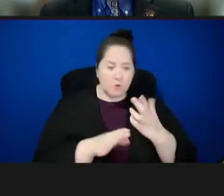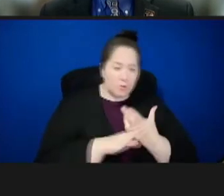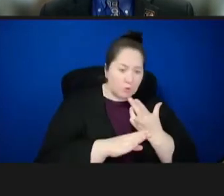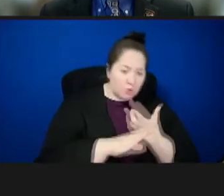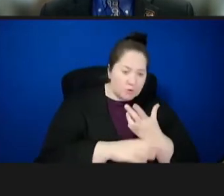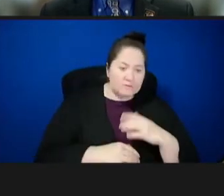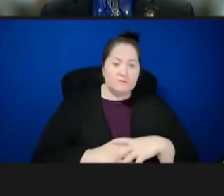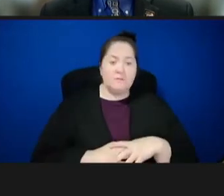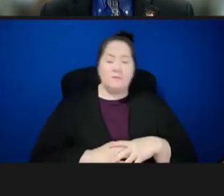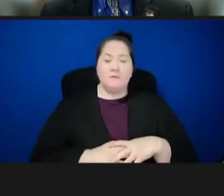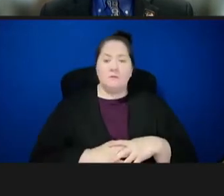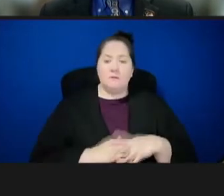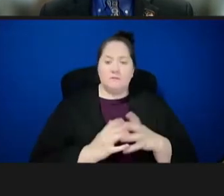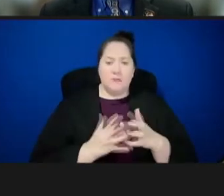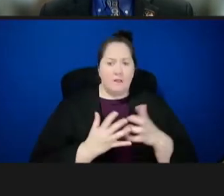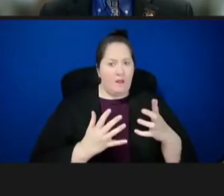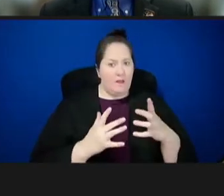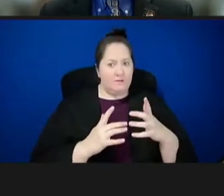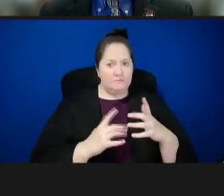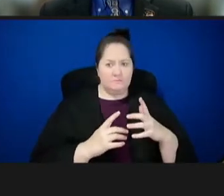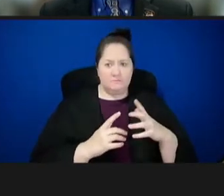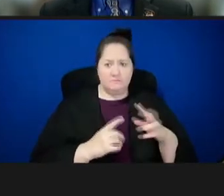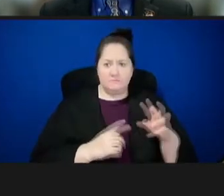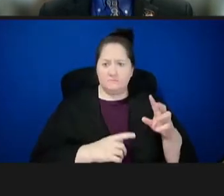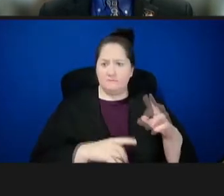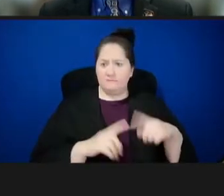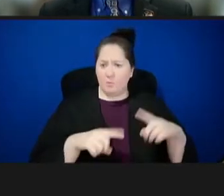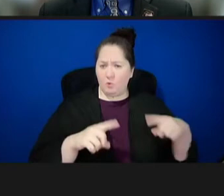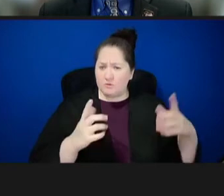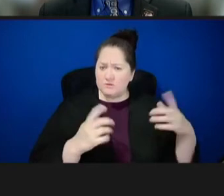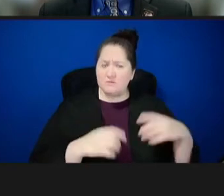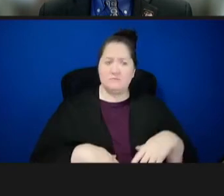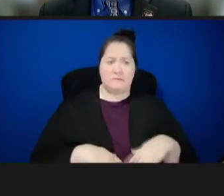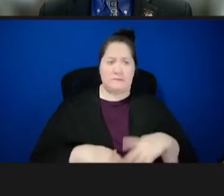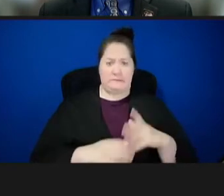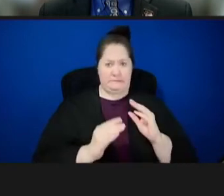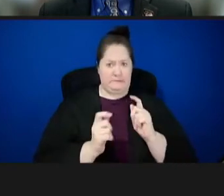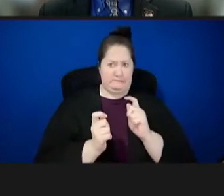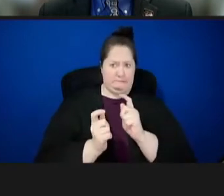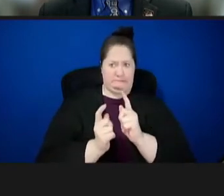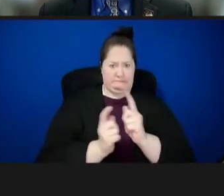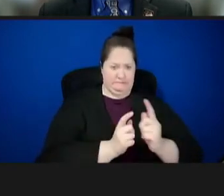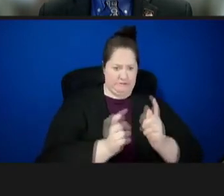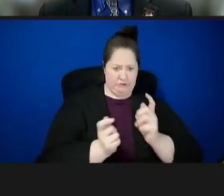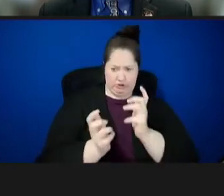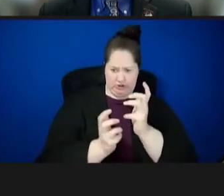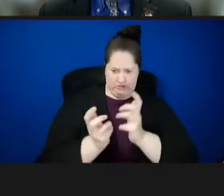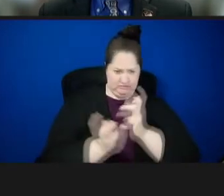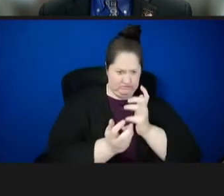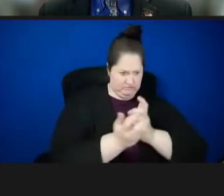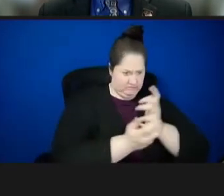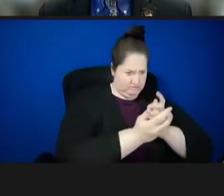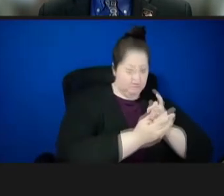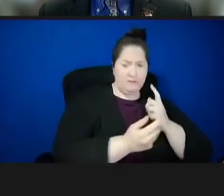There's a lot of variables there that have to probably be corrected for and considered. And so,